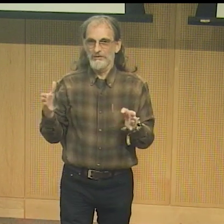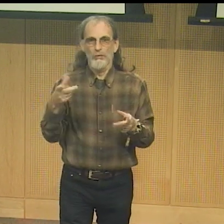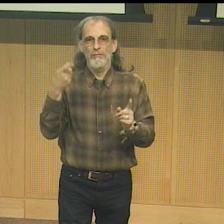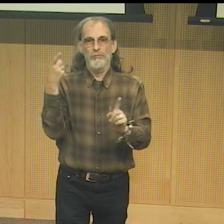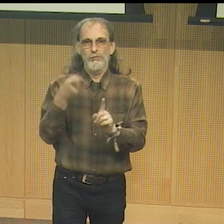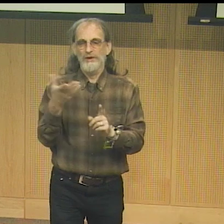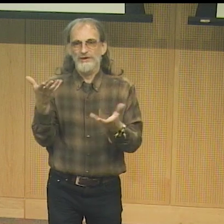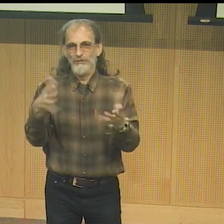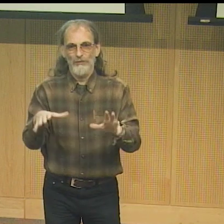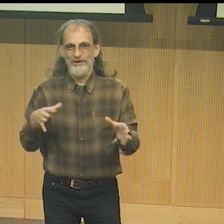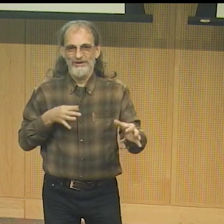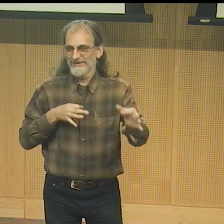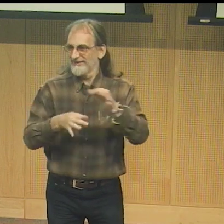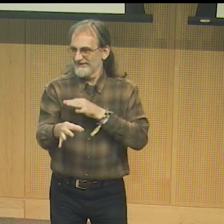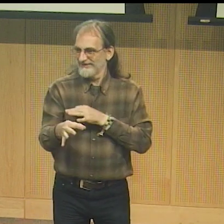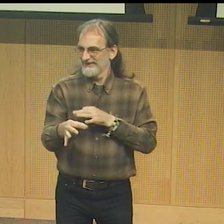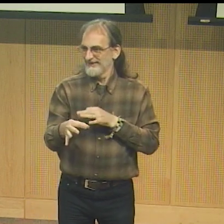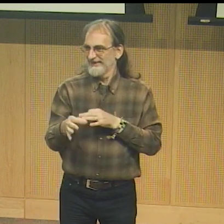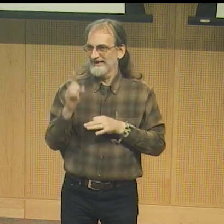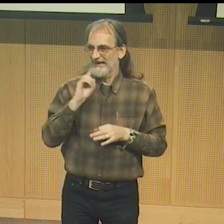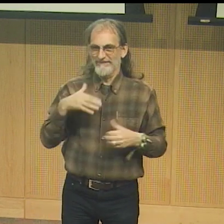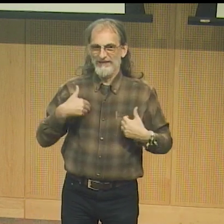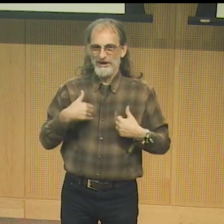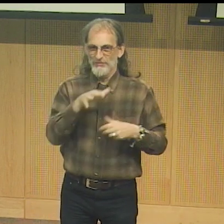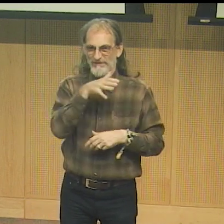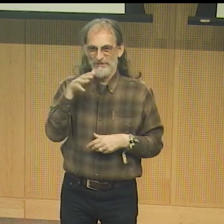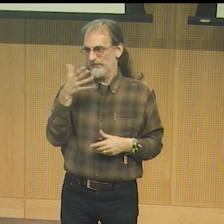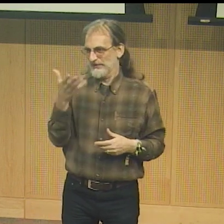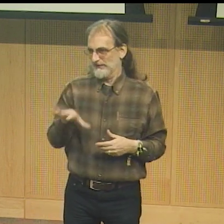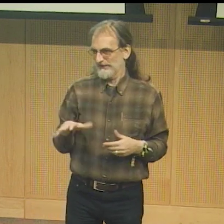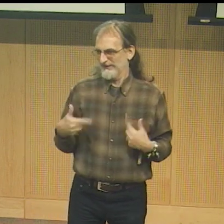replace and have a, quote, "Deaf Animal Farm."